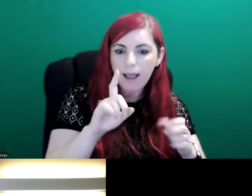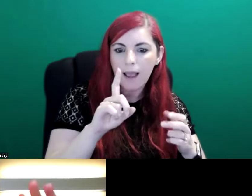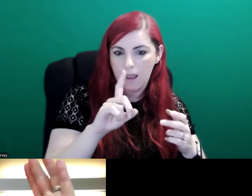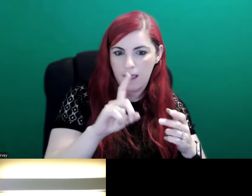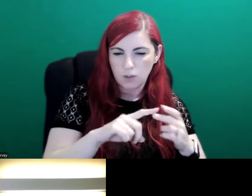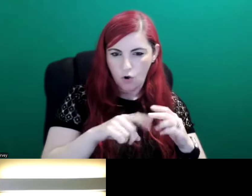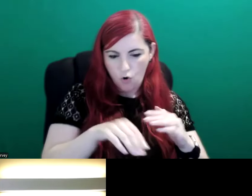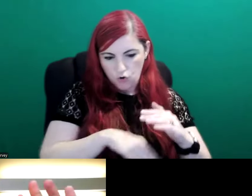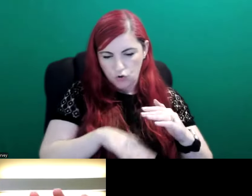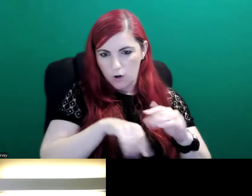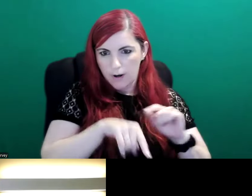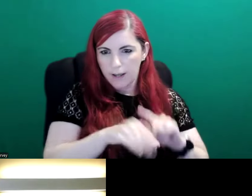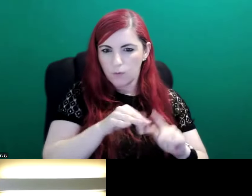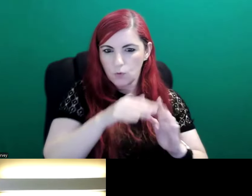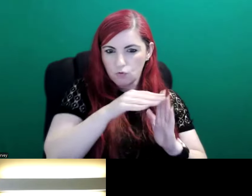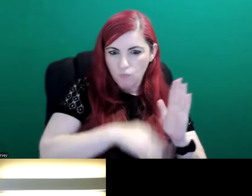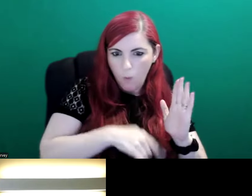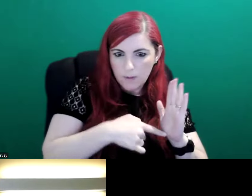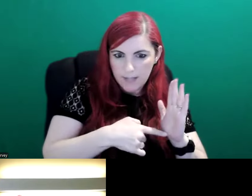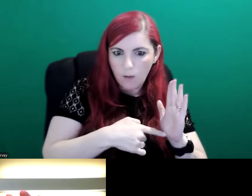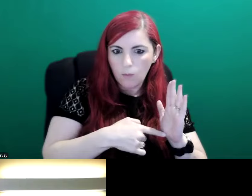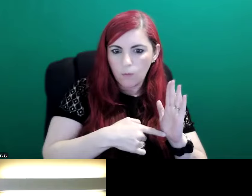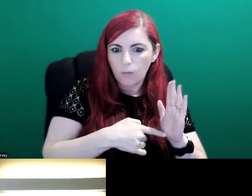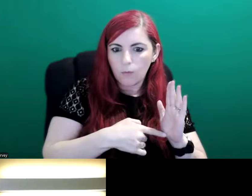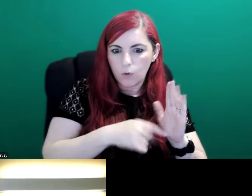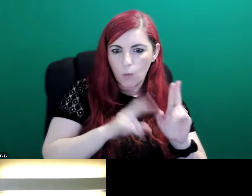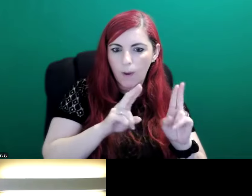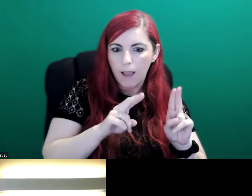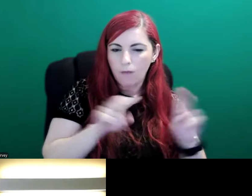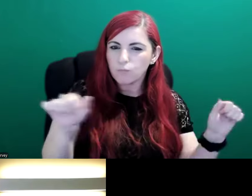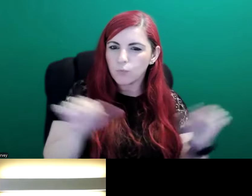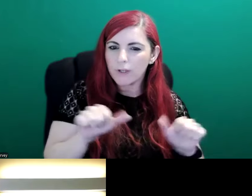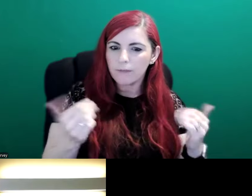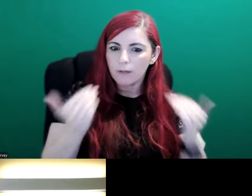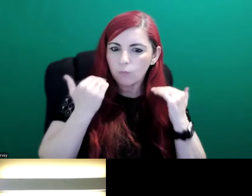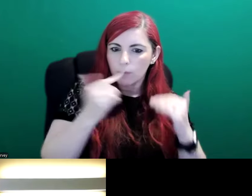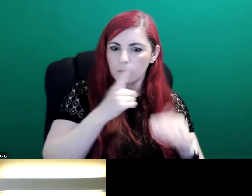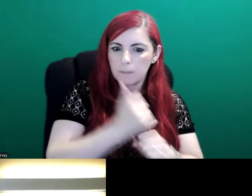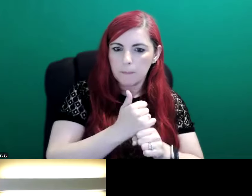there, if you scroll down the brief information about the show, there's event posts